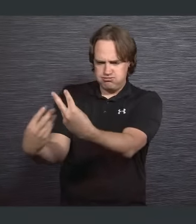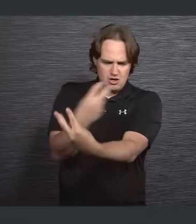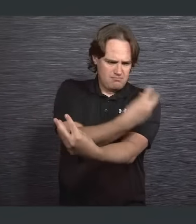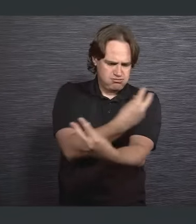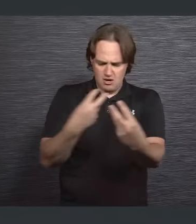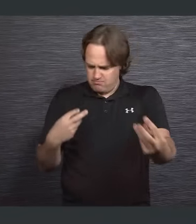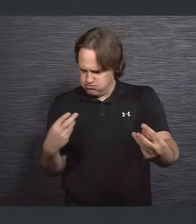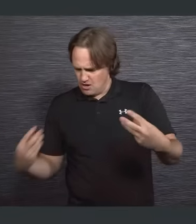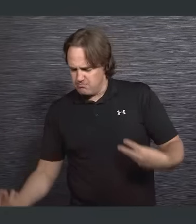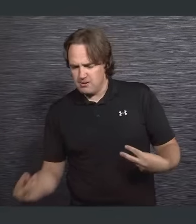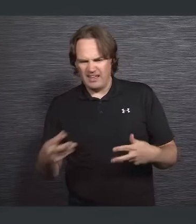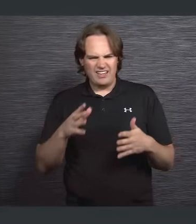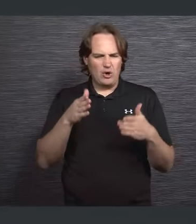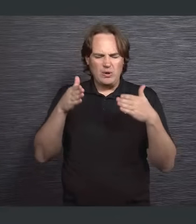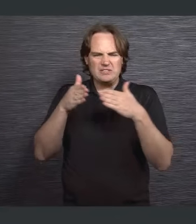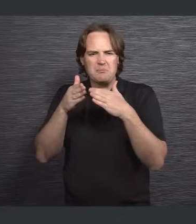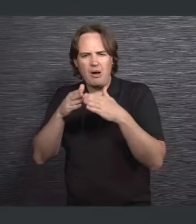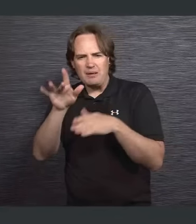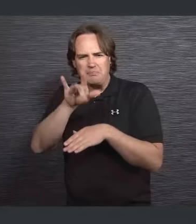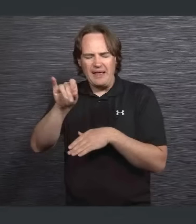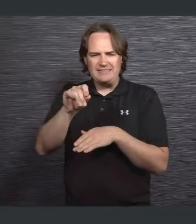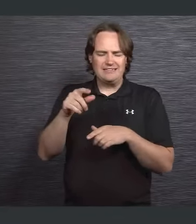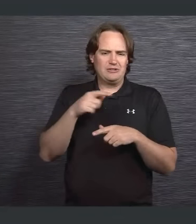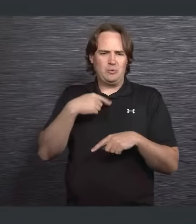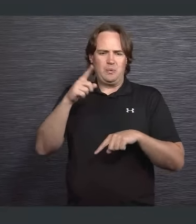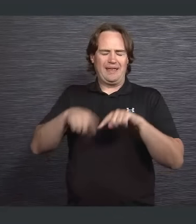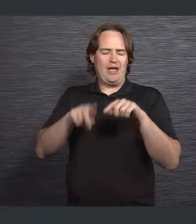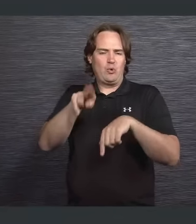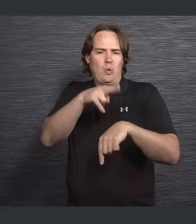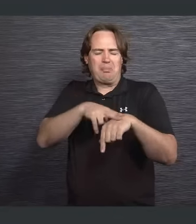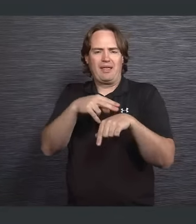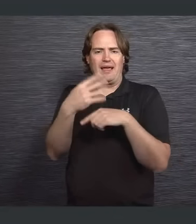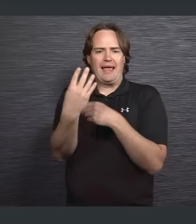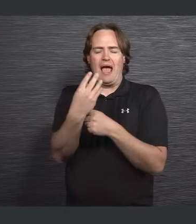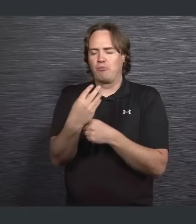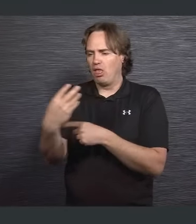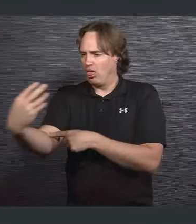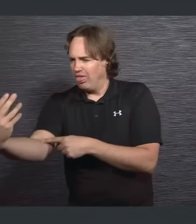could never get an IMAX resolution sensor into those kinds of spaces.